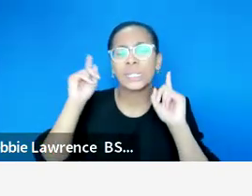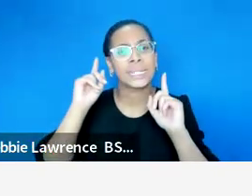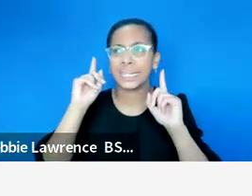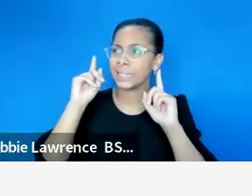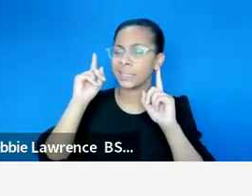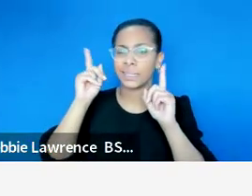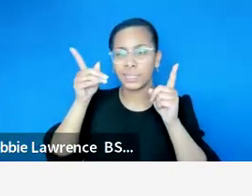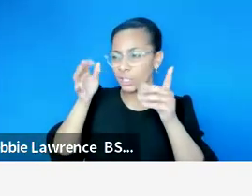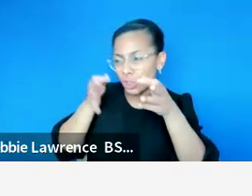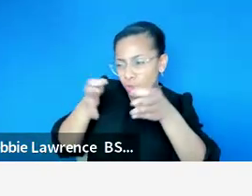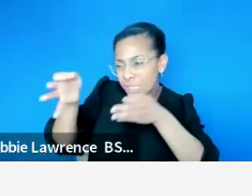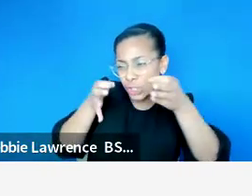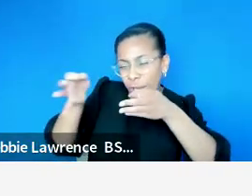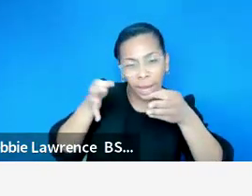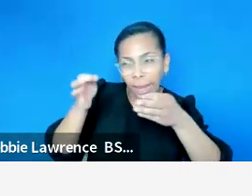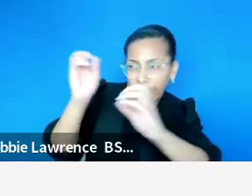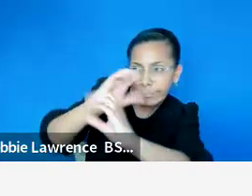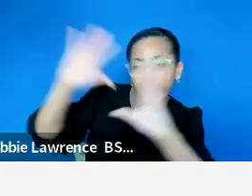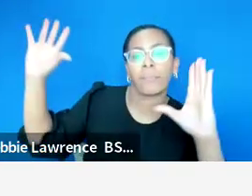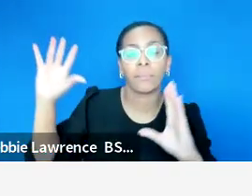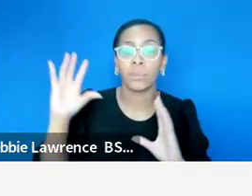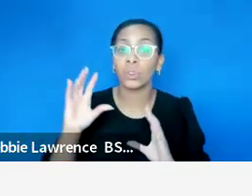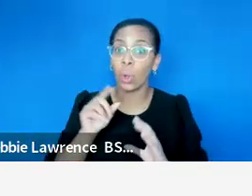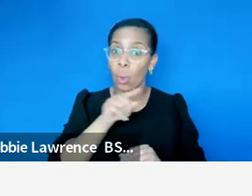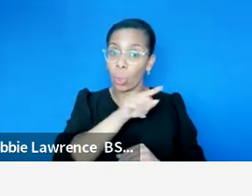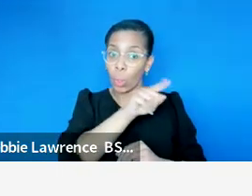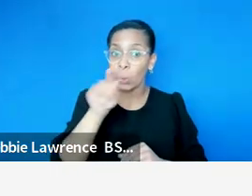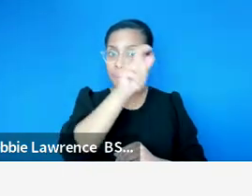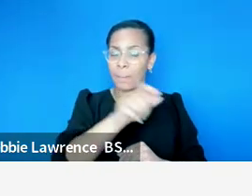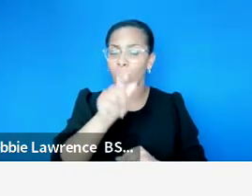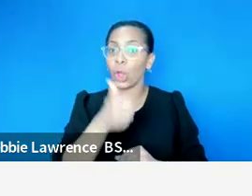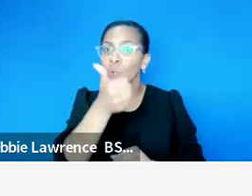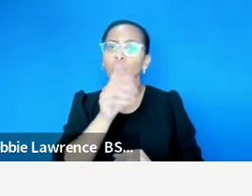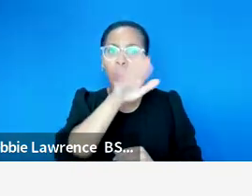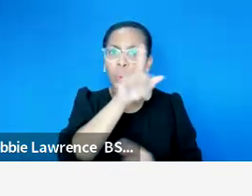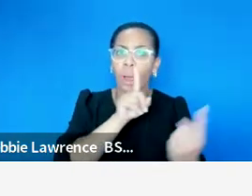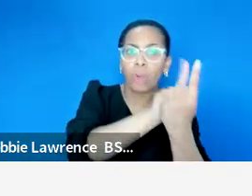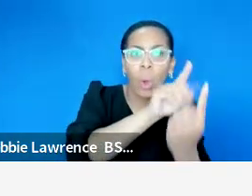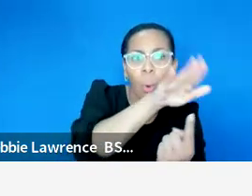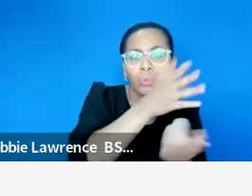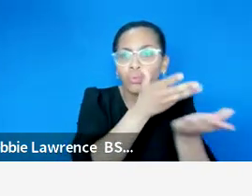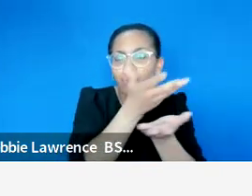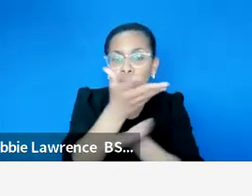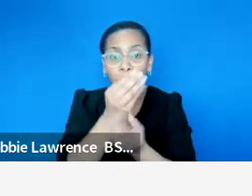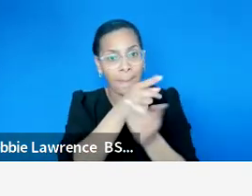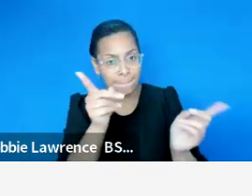direction. So these are the people who it can be good to approach and work with. And below that you also have